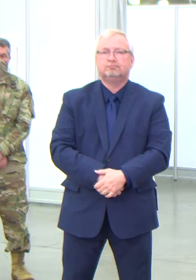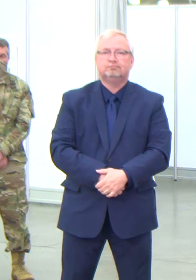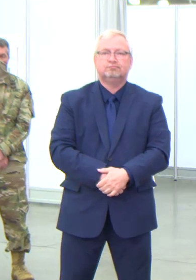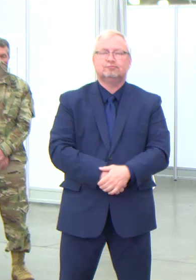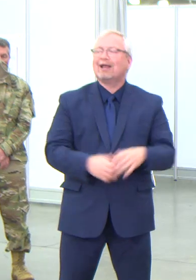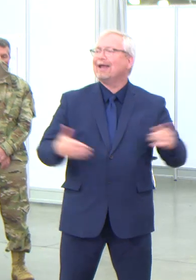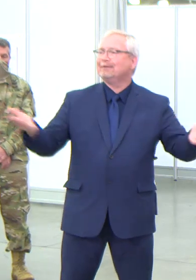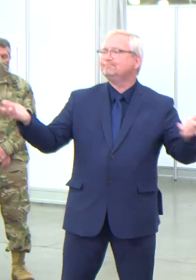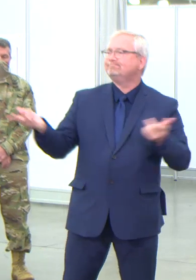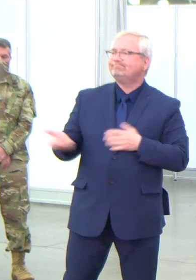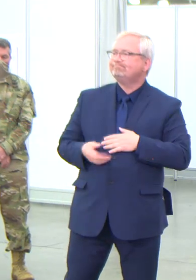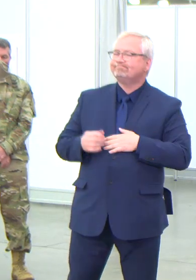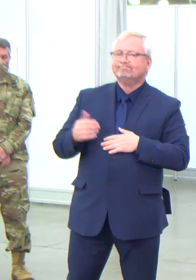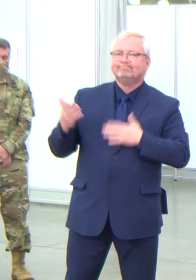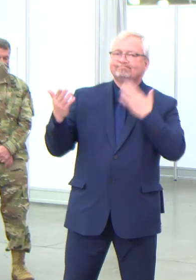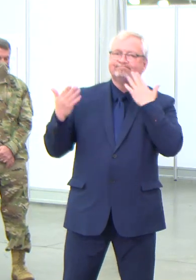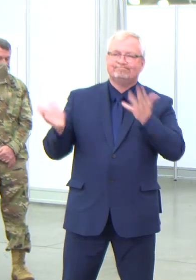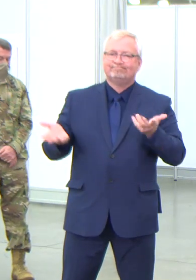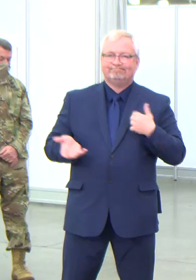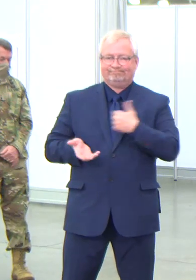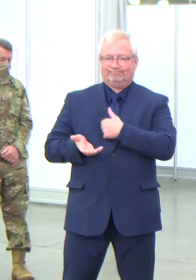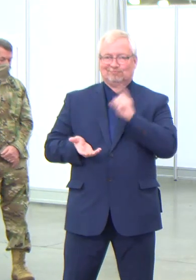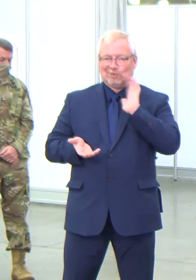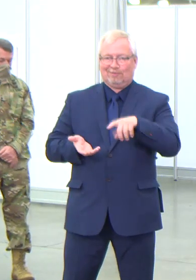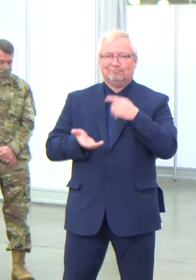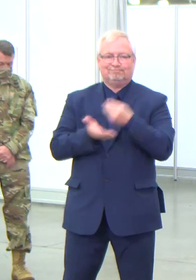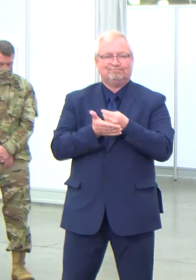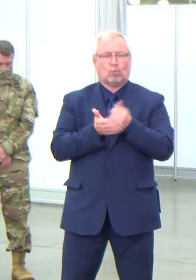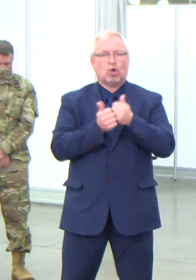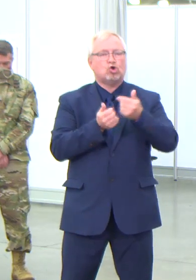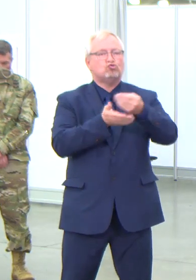We're going to be talking with our budget folks. I don't